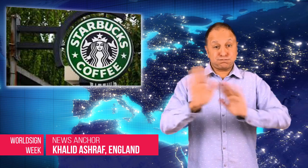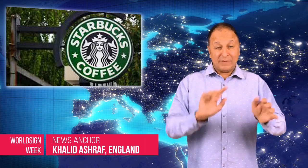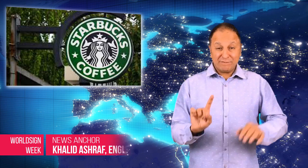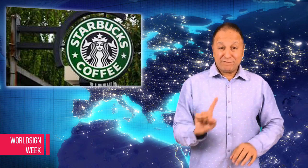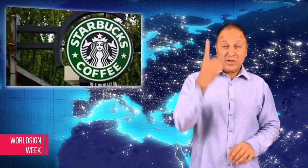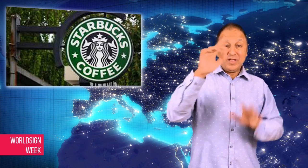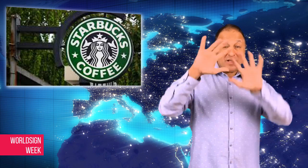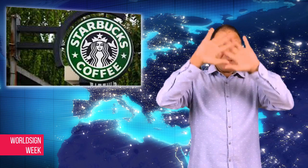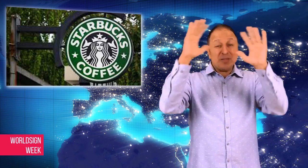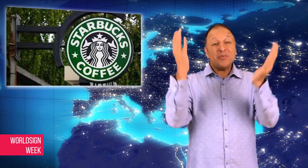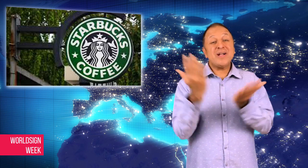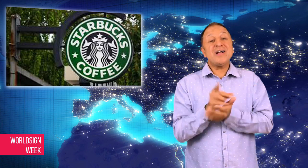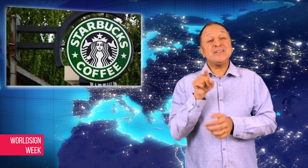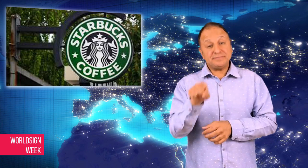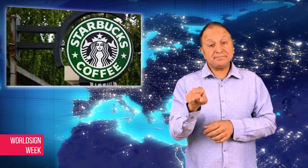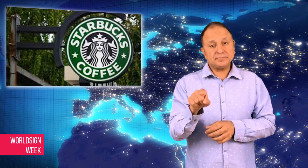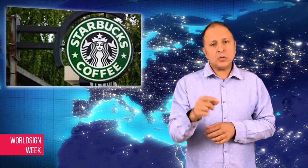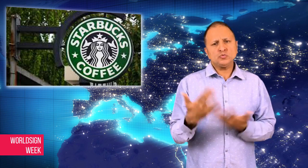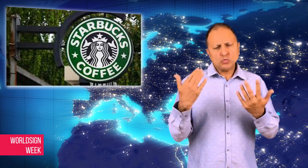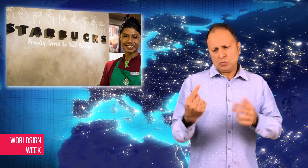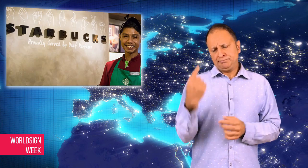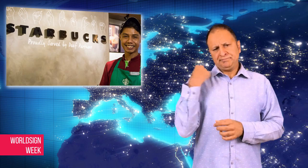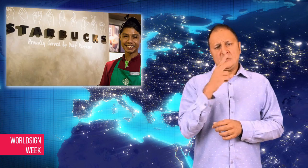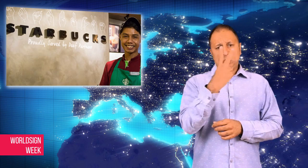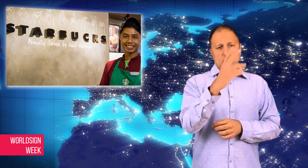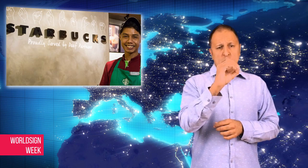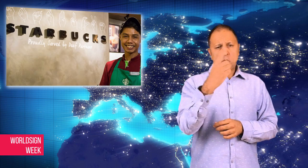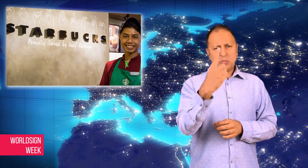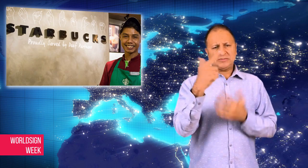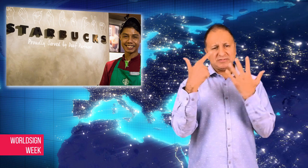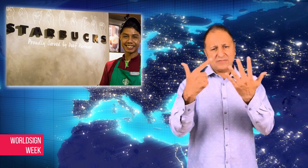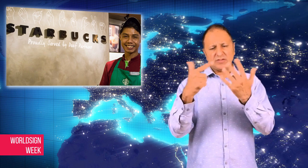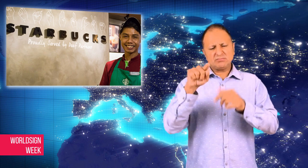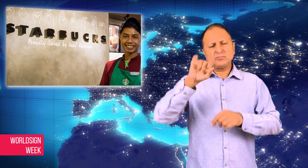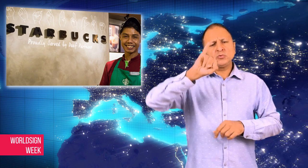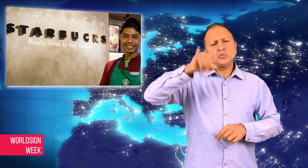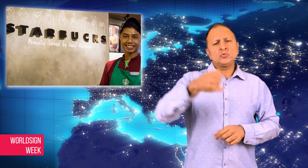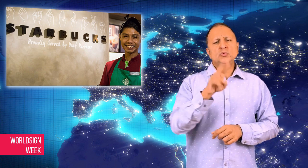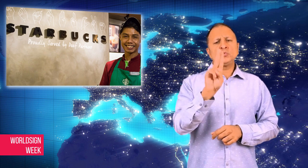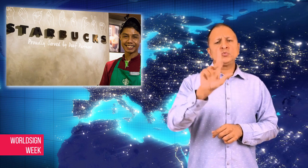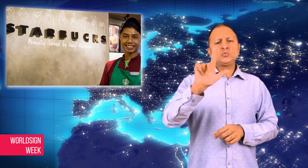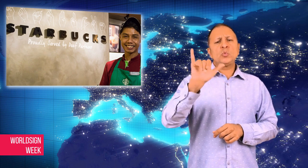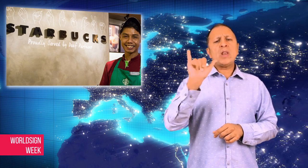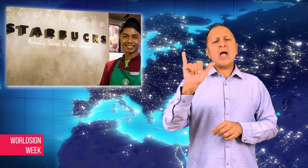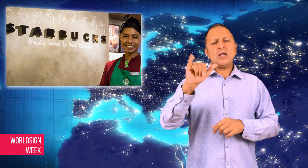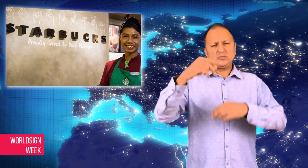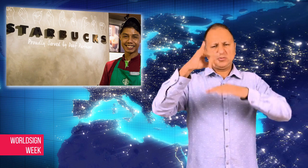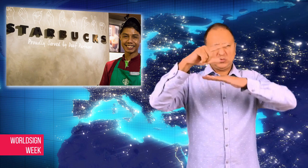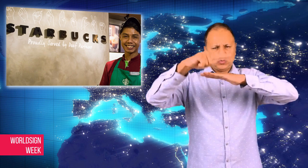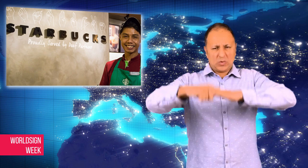birthday in Malaysia in July 20, 2017.